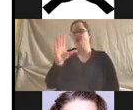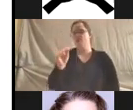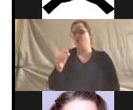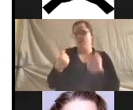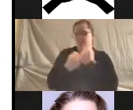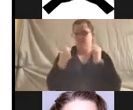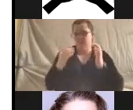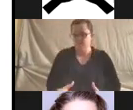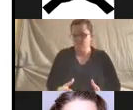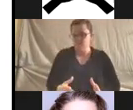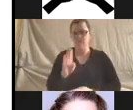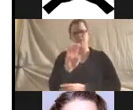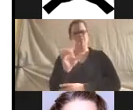to see what are the opportunities